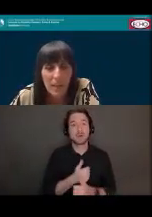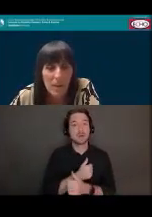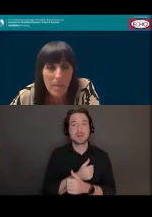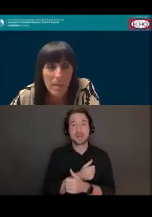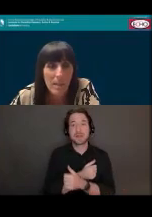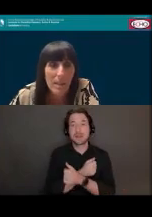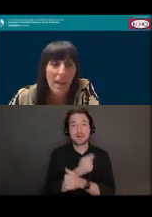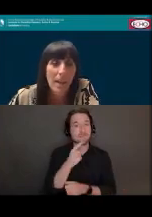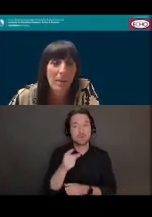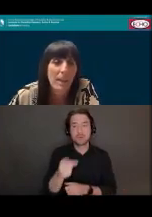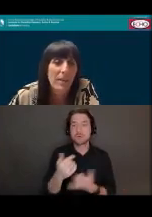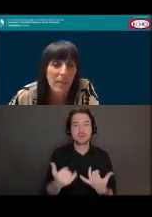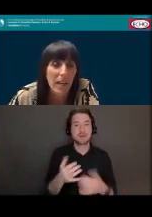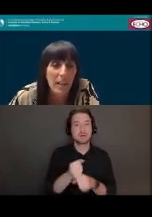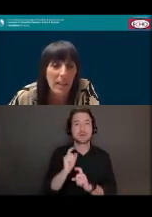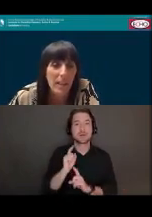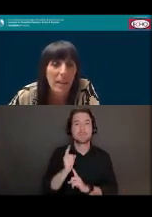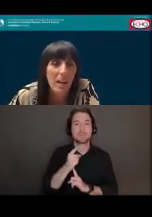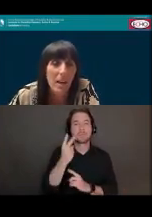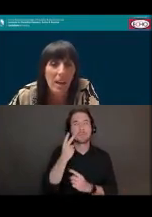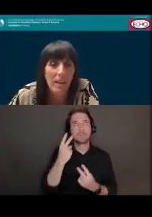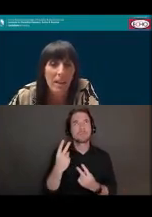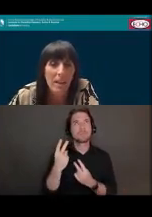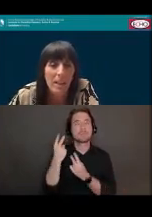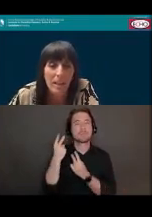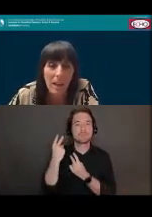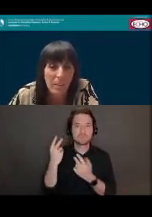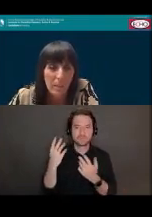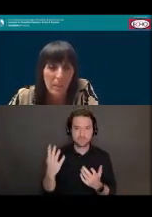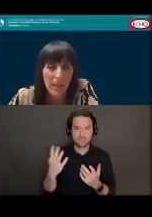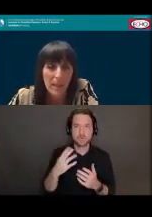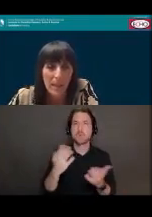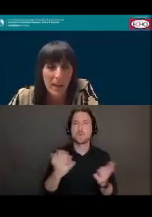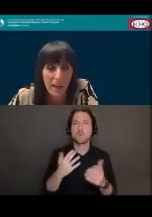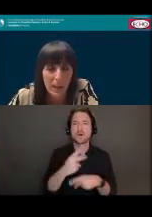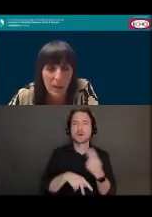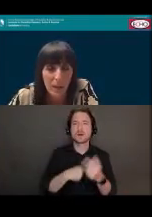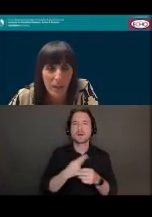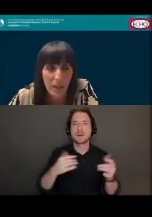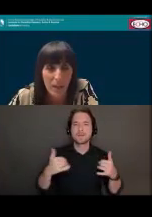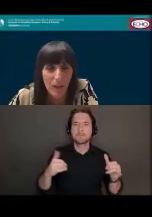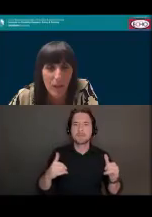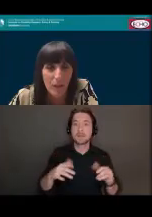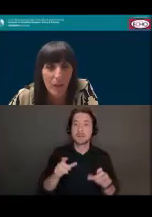a moment and reflect on the type of play that energizes you,